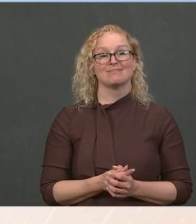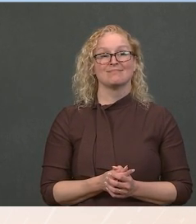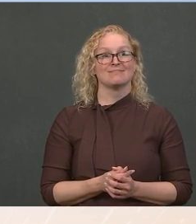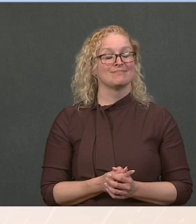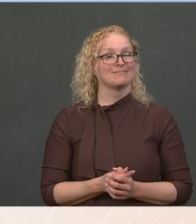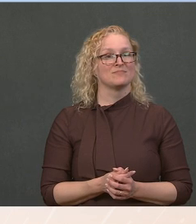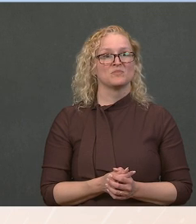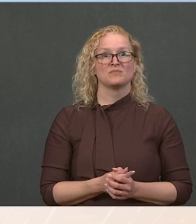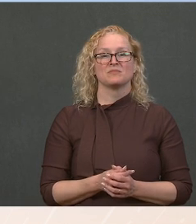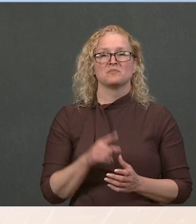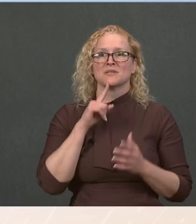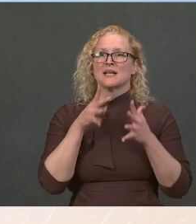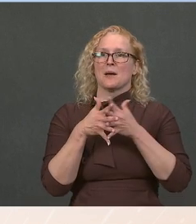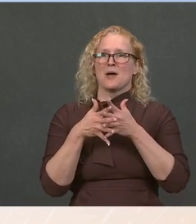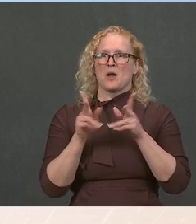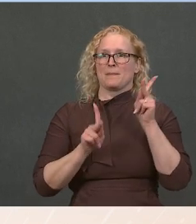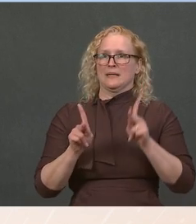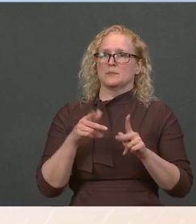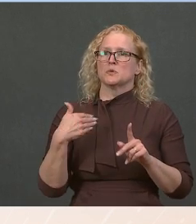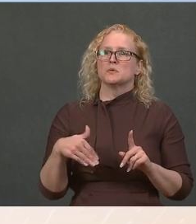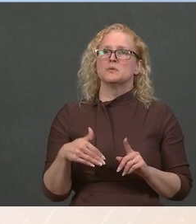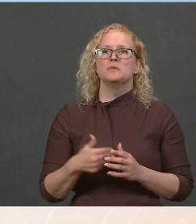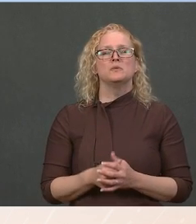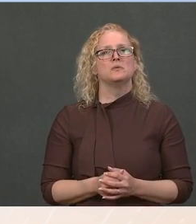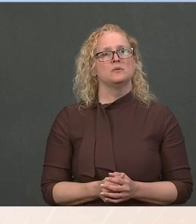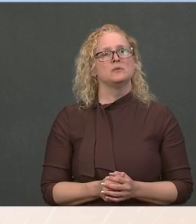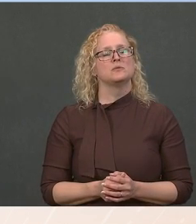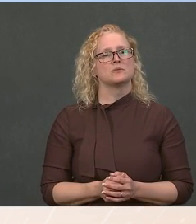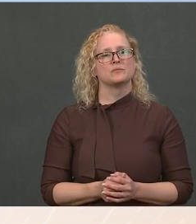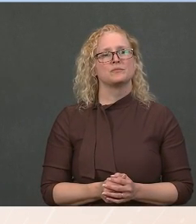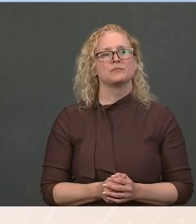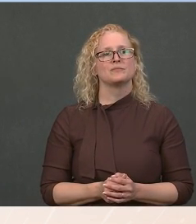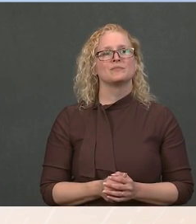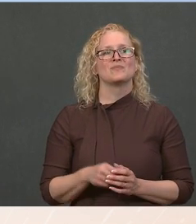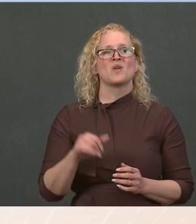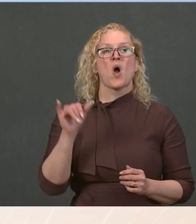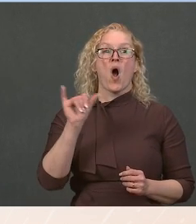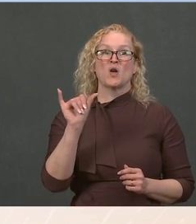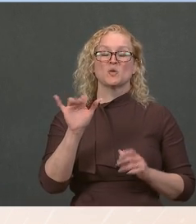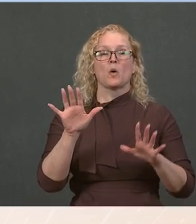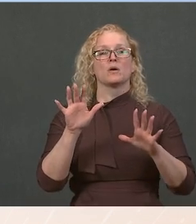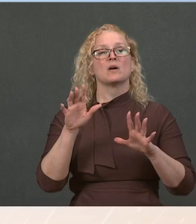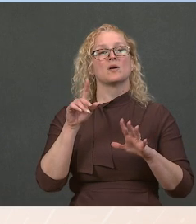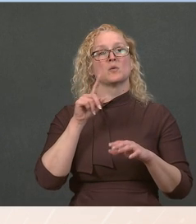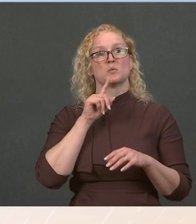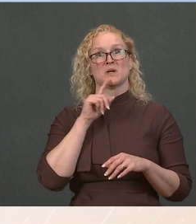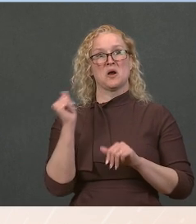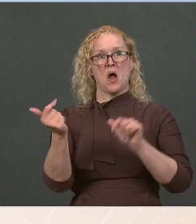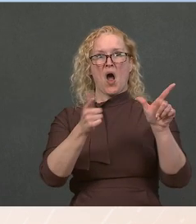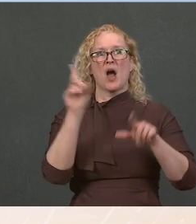is that Democrats agree; they're all on the same page. They all understand that we have to move forward